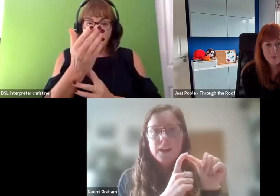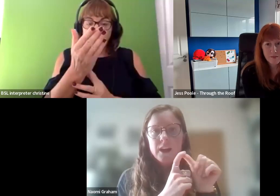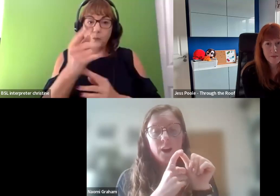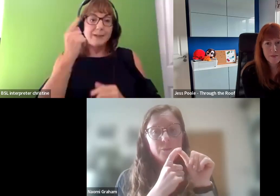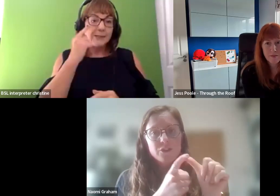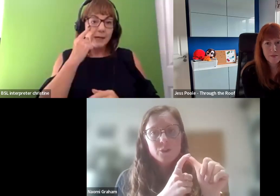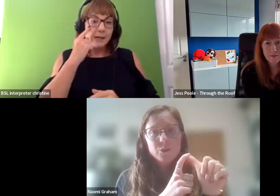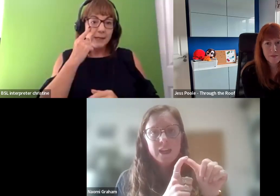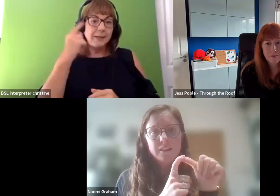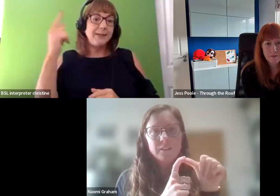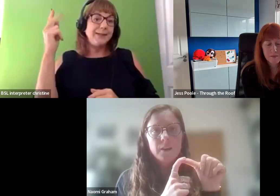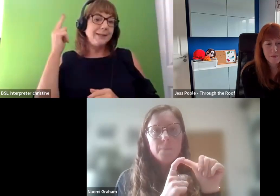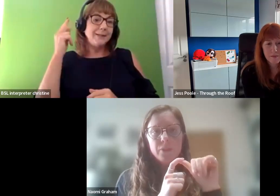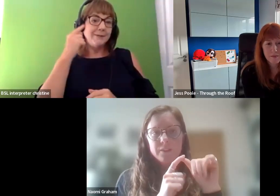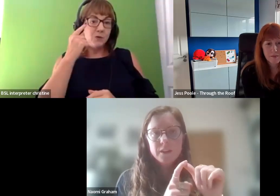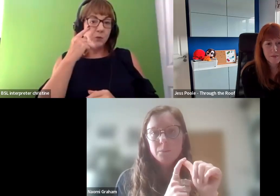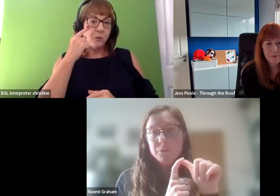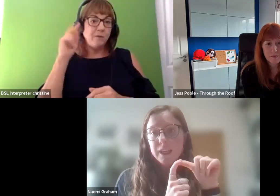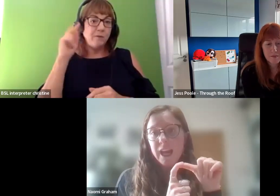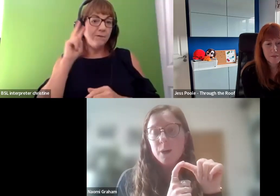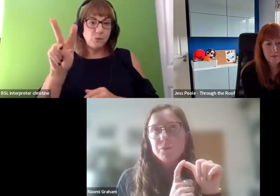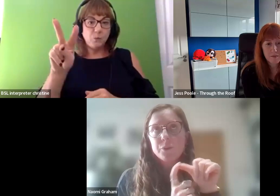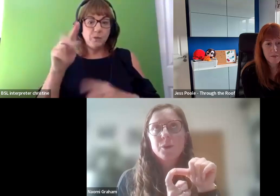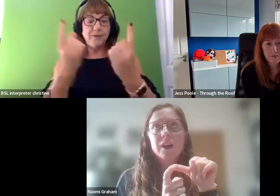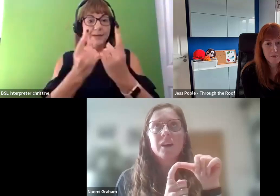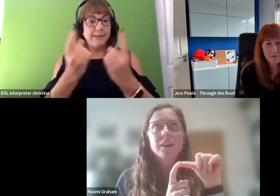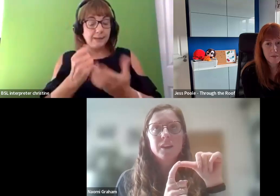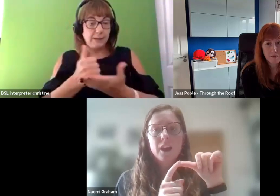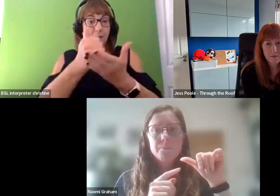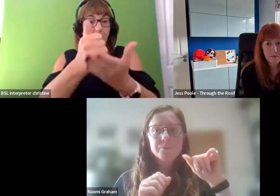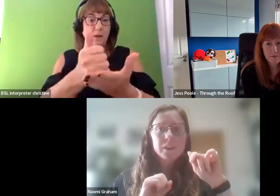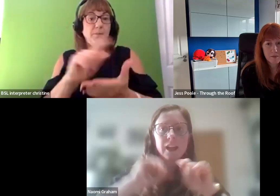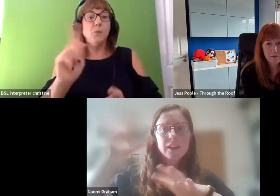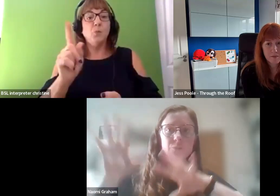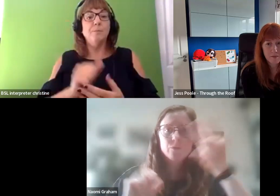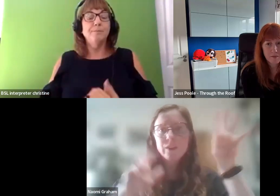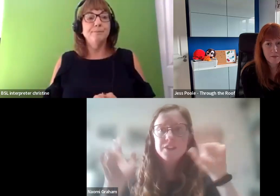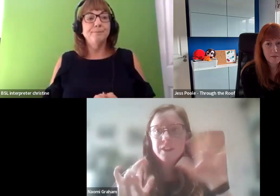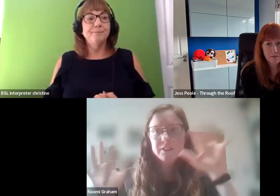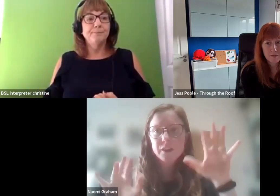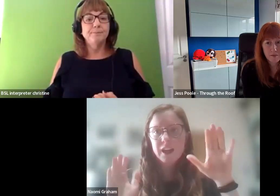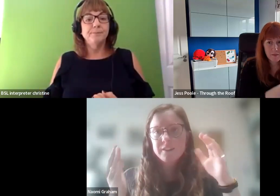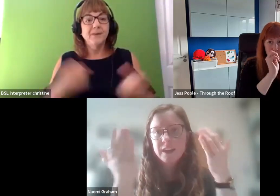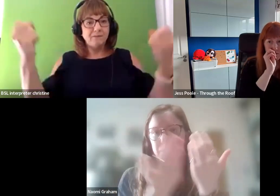our visual sense. Things that can be really helpful are like flashy things are alerting,